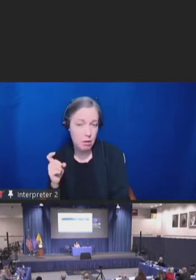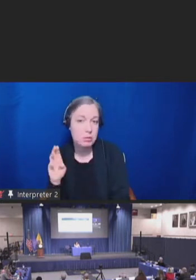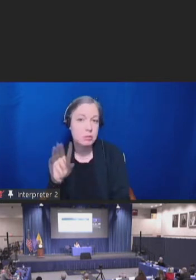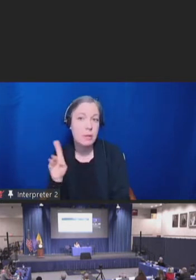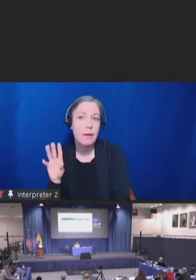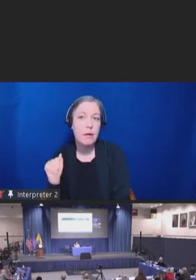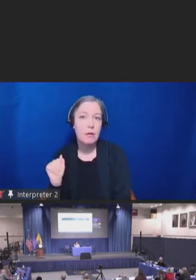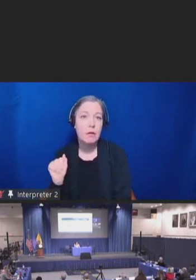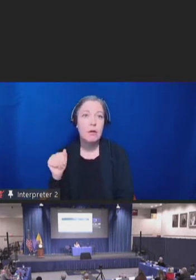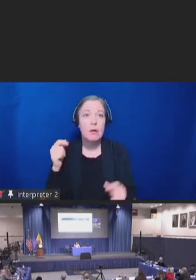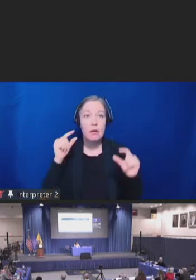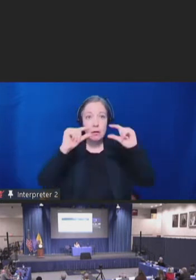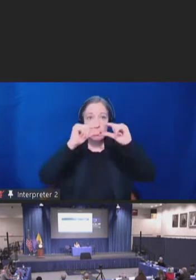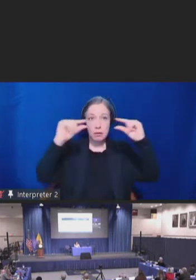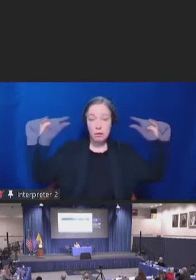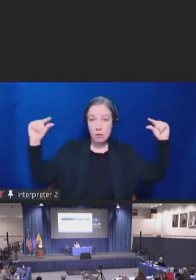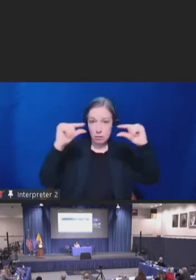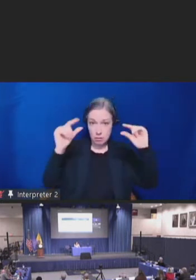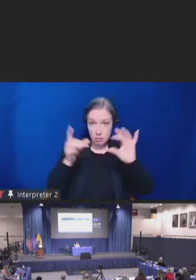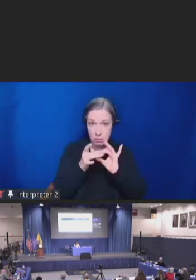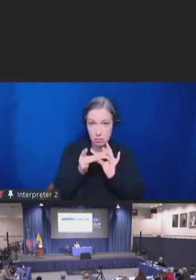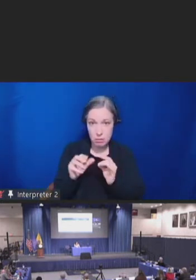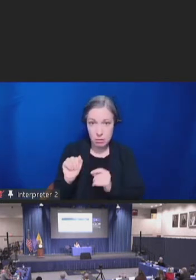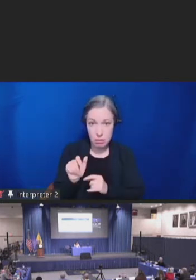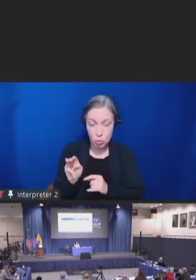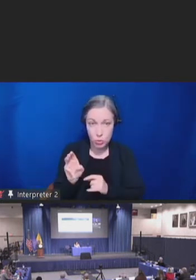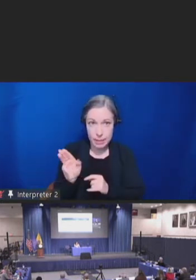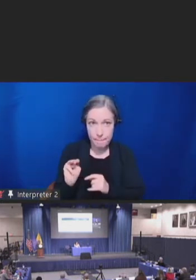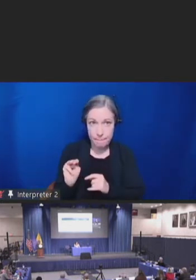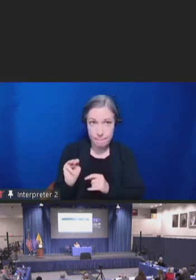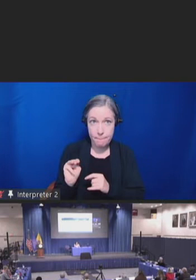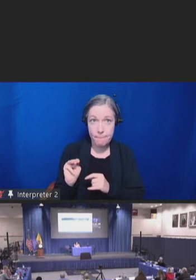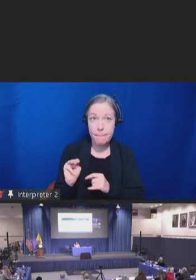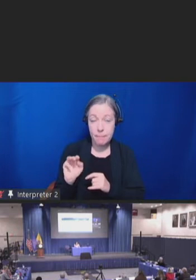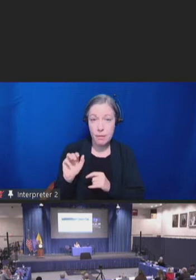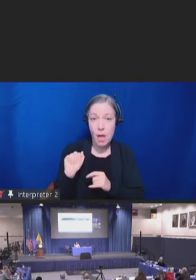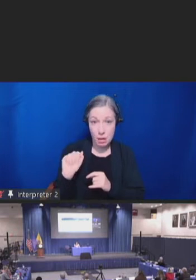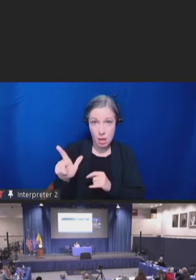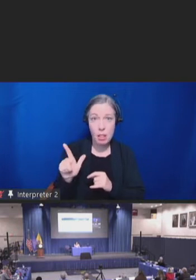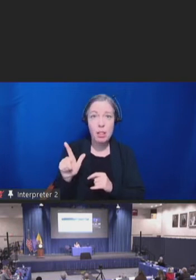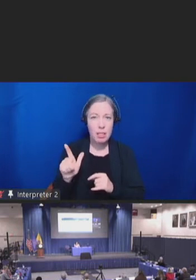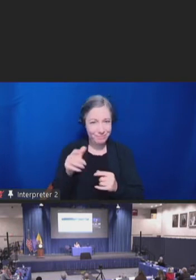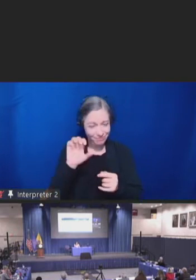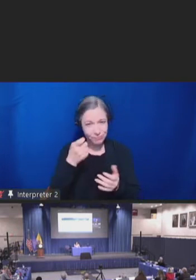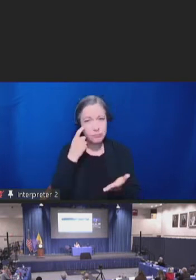So, this is the main exposure and there was an increased risk with a hazard of 1.26 in